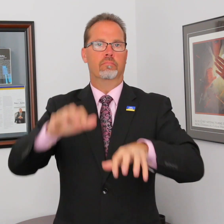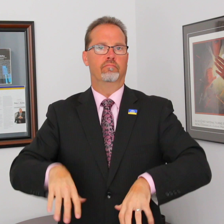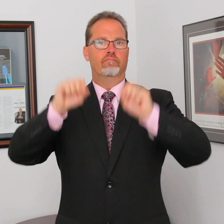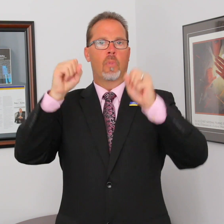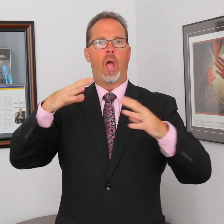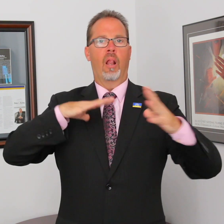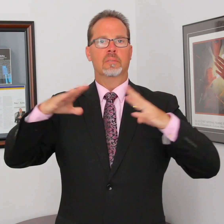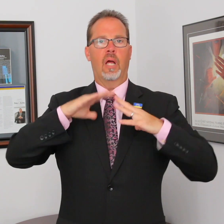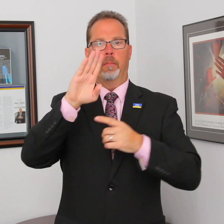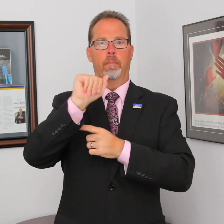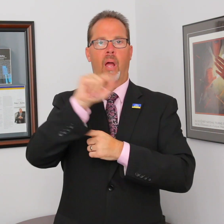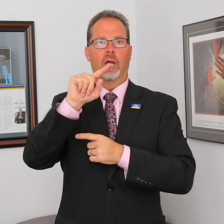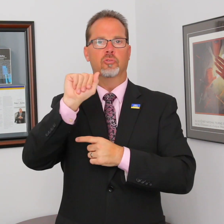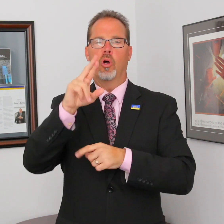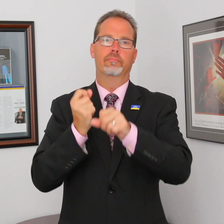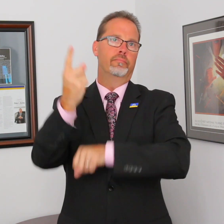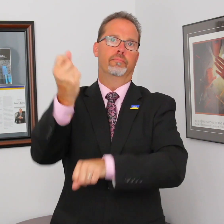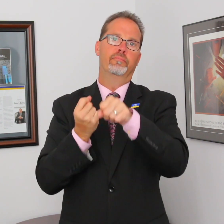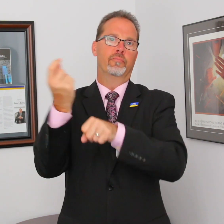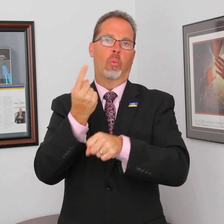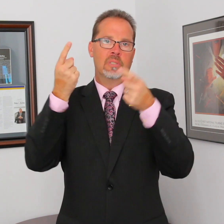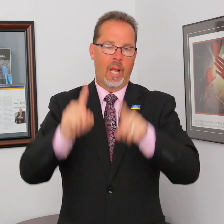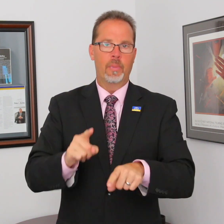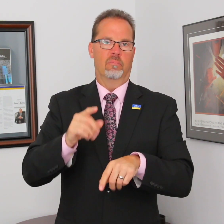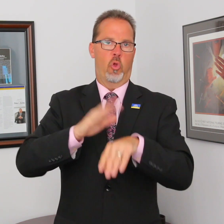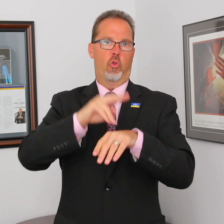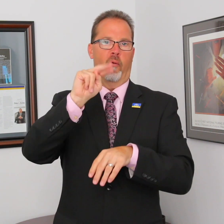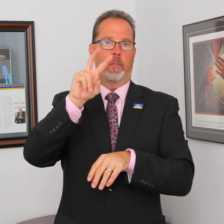DHCC is going to be the host for that event. The PSD Alumni Association is